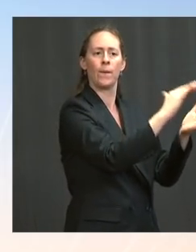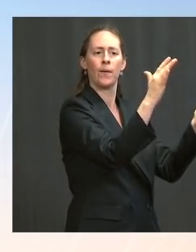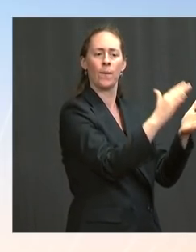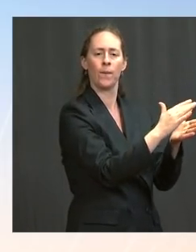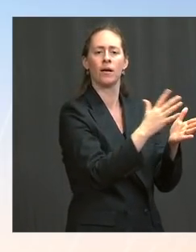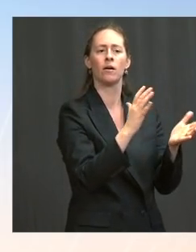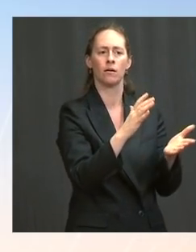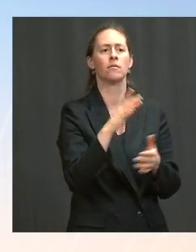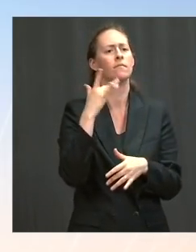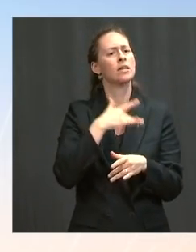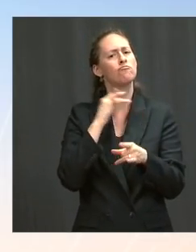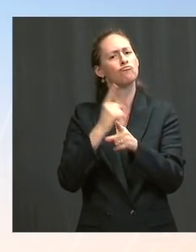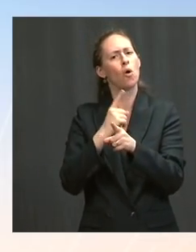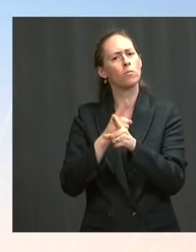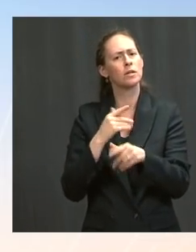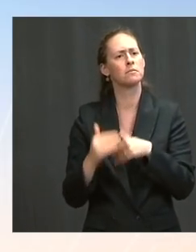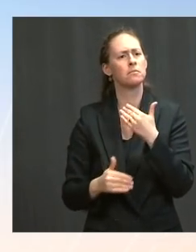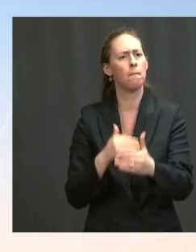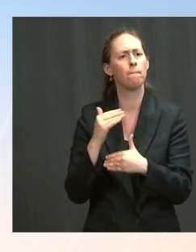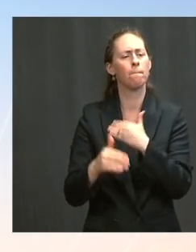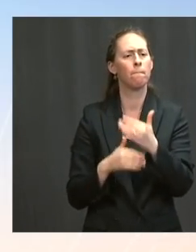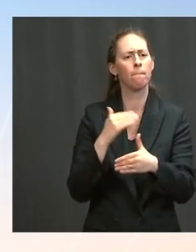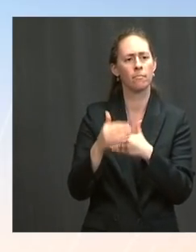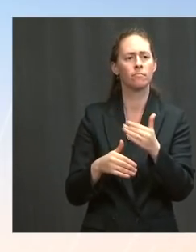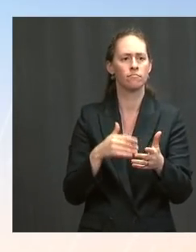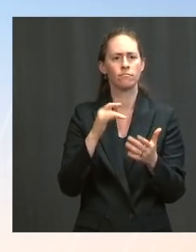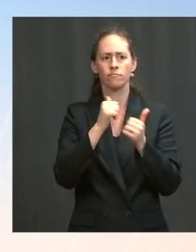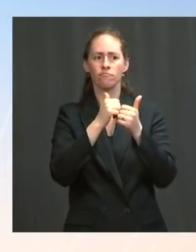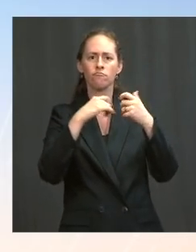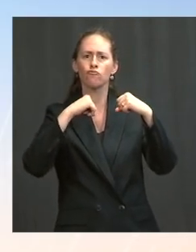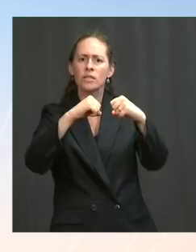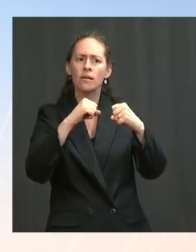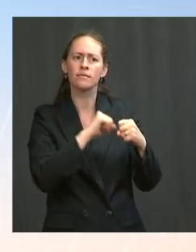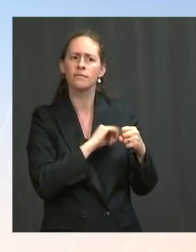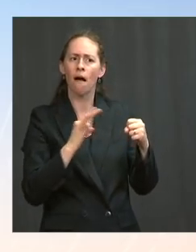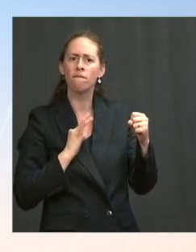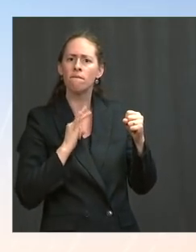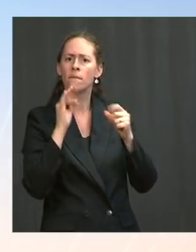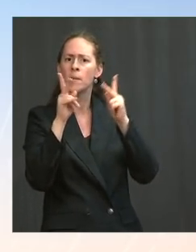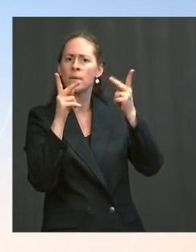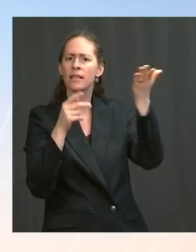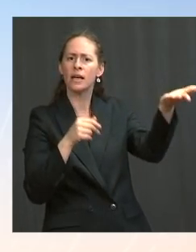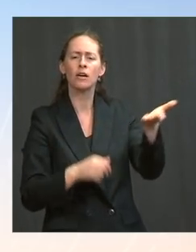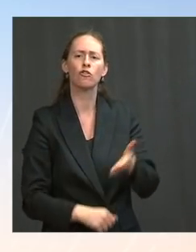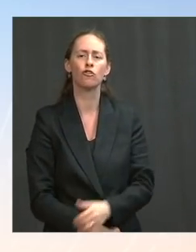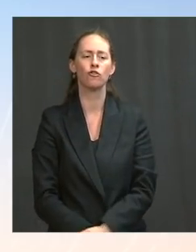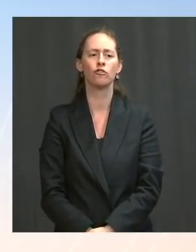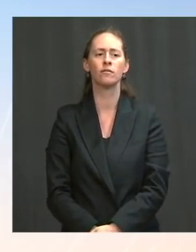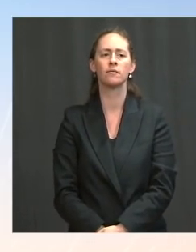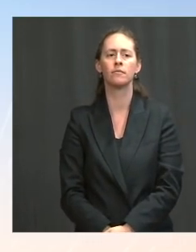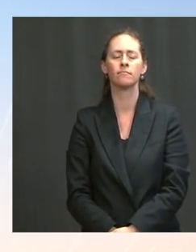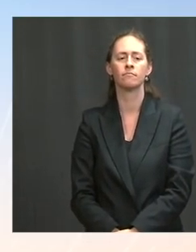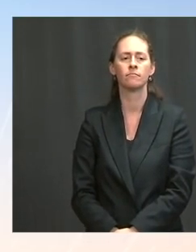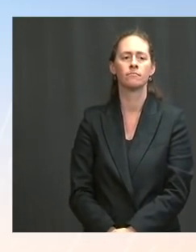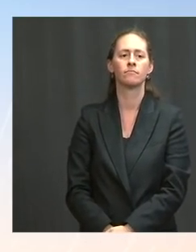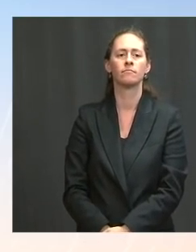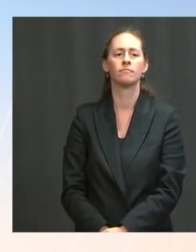to defend U.S. personnel, partners, and allies in the region. Certainly, I would say -- just kind of in relation to this question over here --